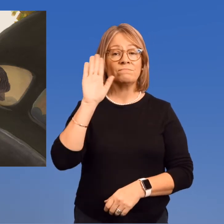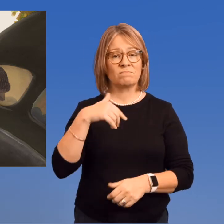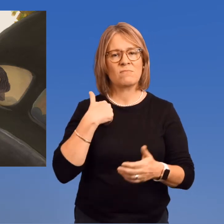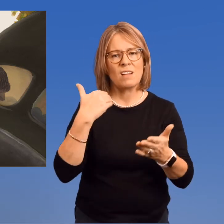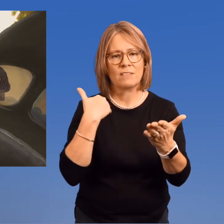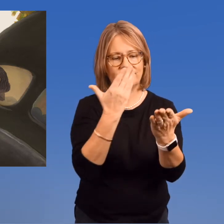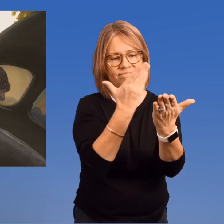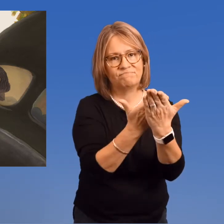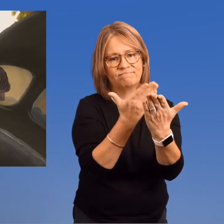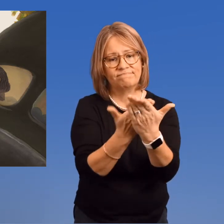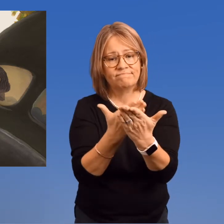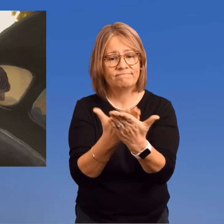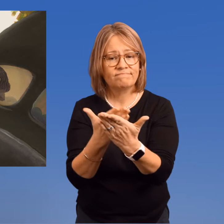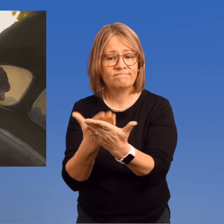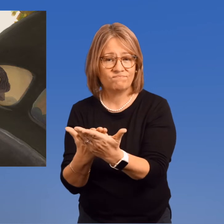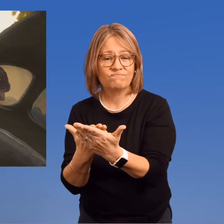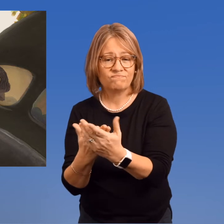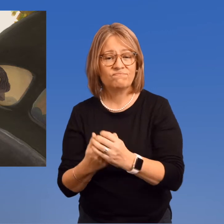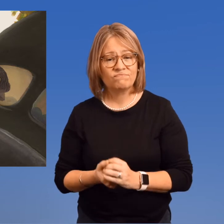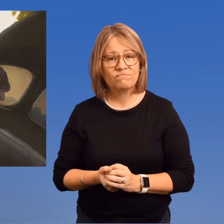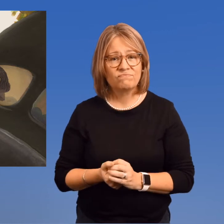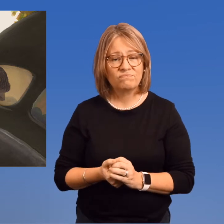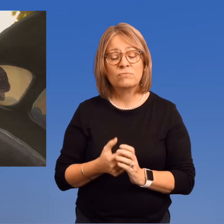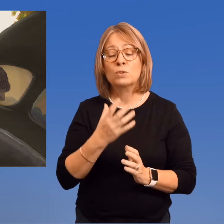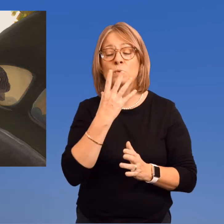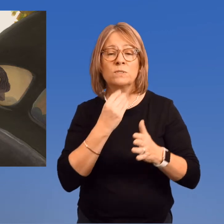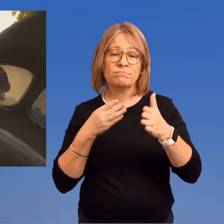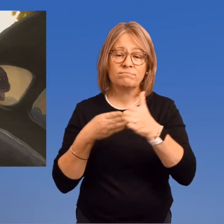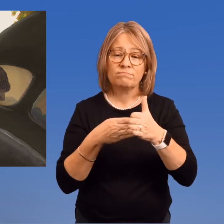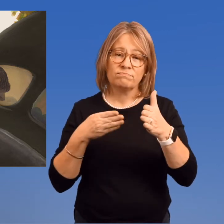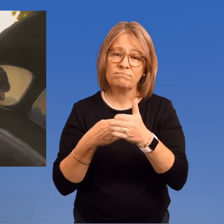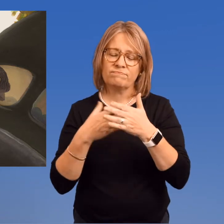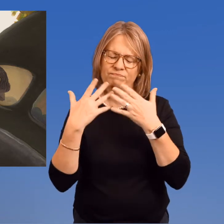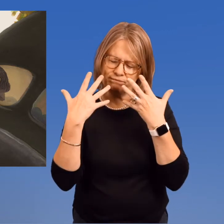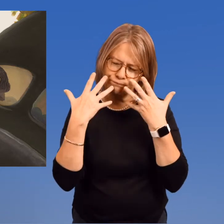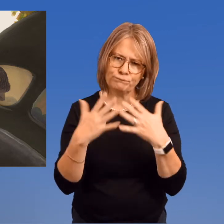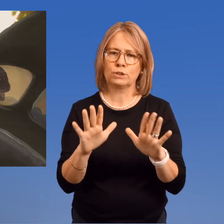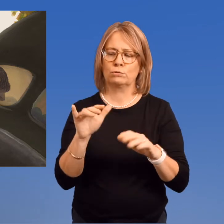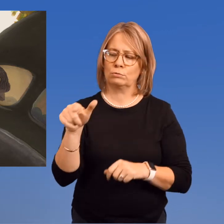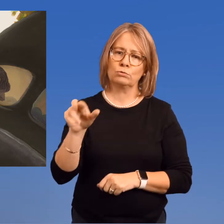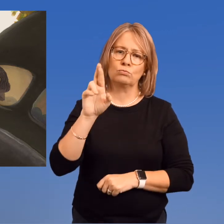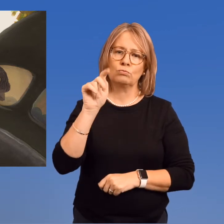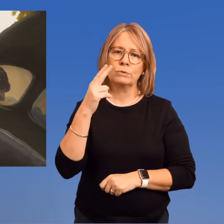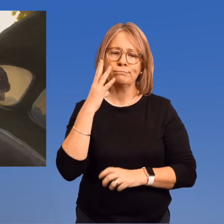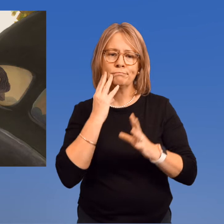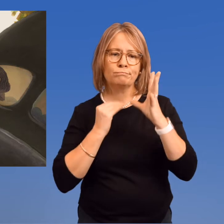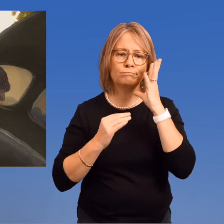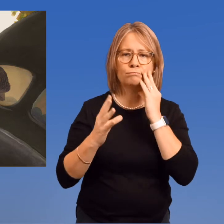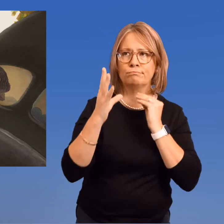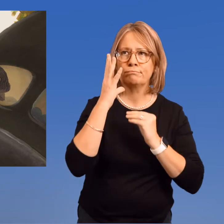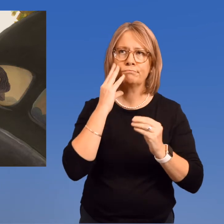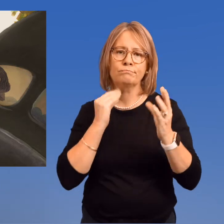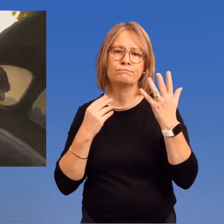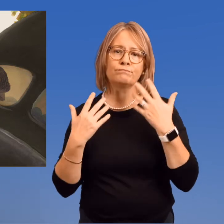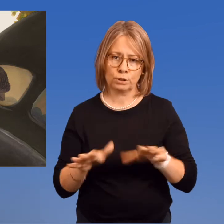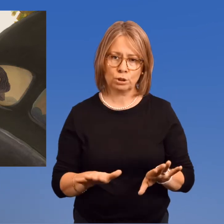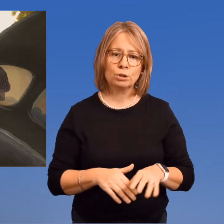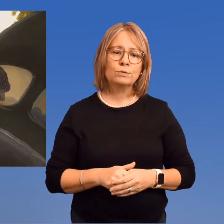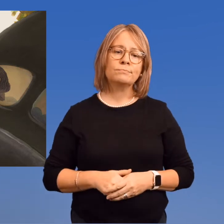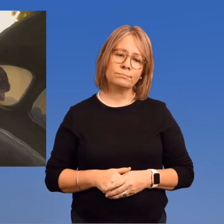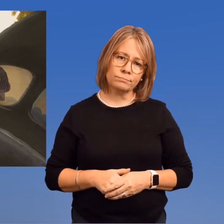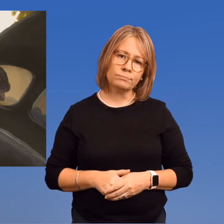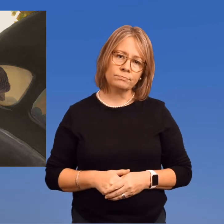We now offer into evidence anti-Semitism experienced firsthand by Ruth,